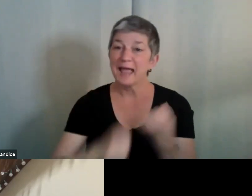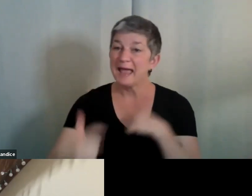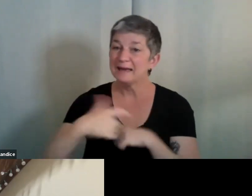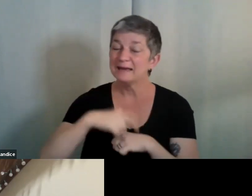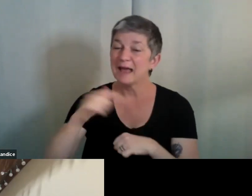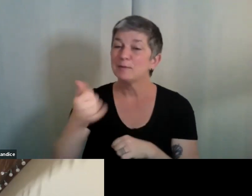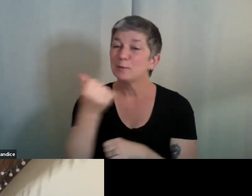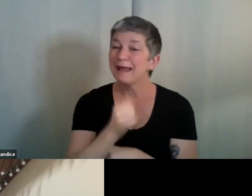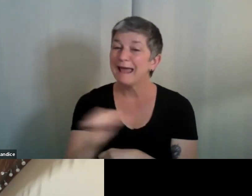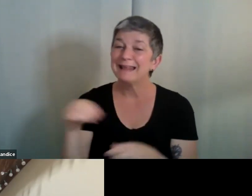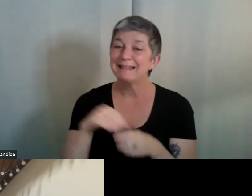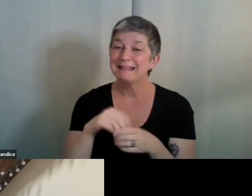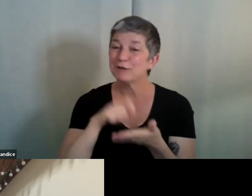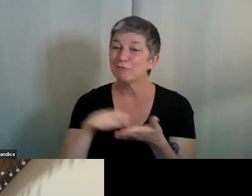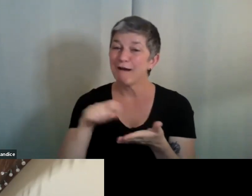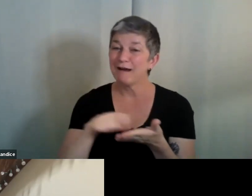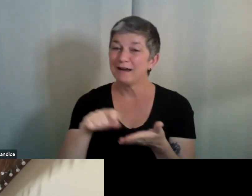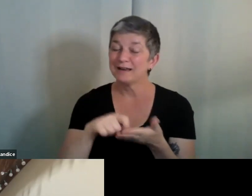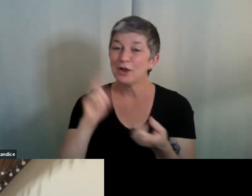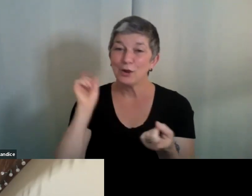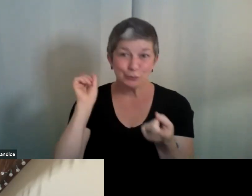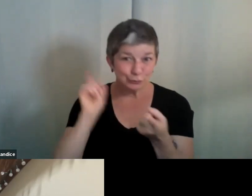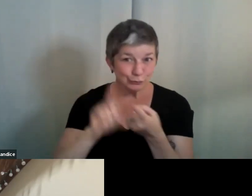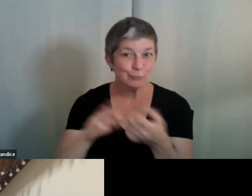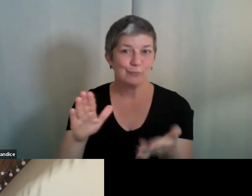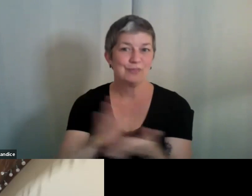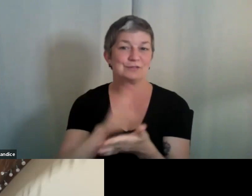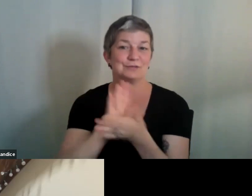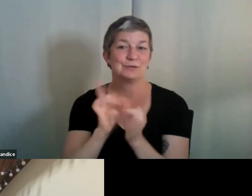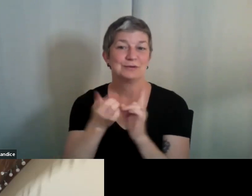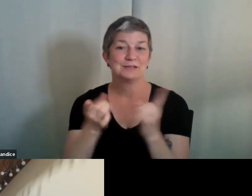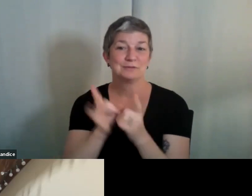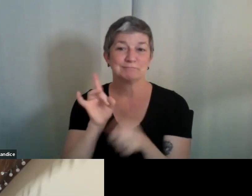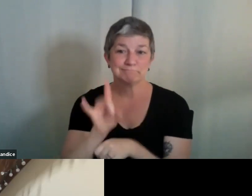anything in writing to that school district, they are liable